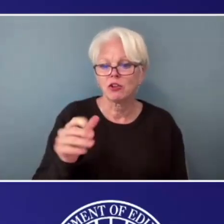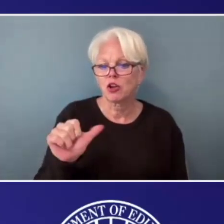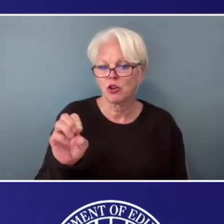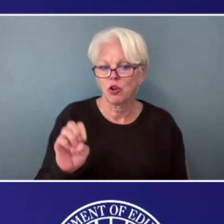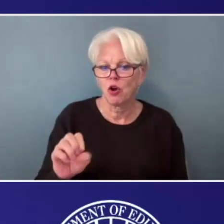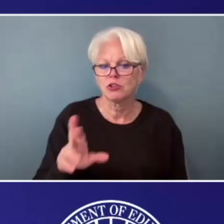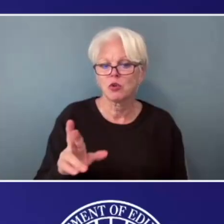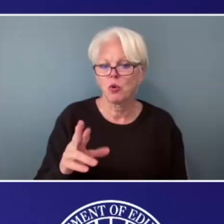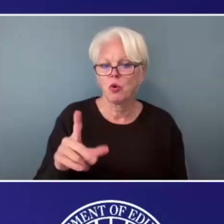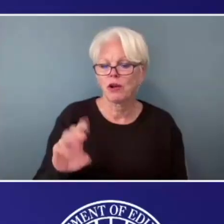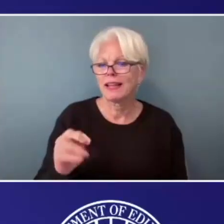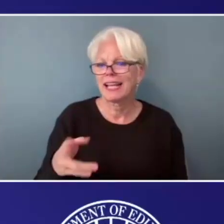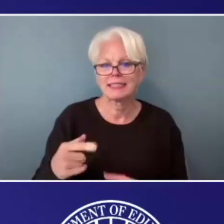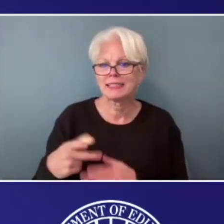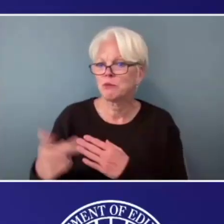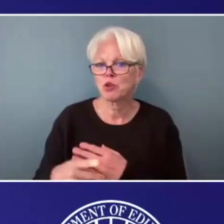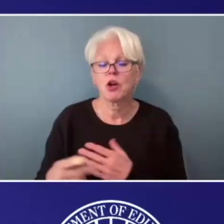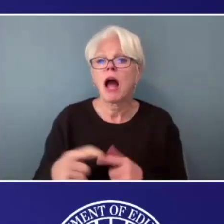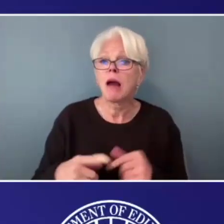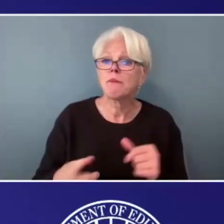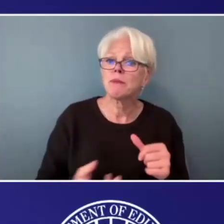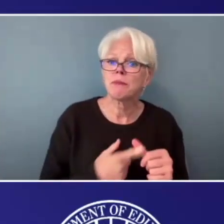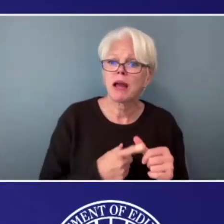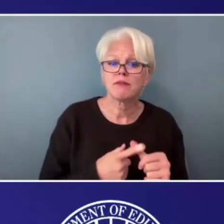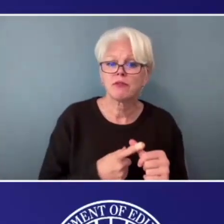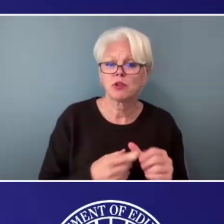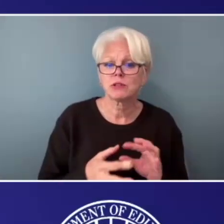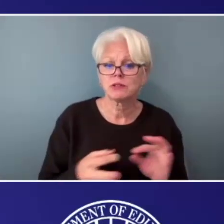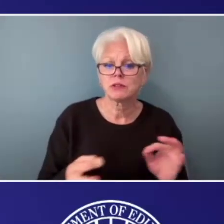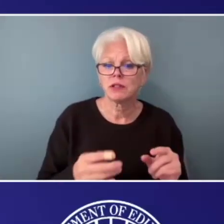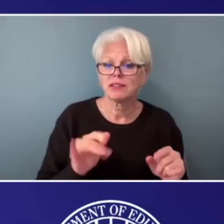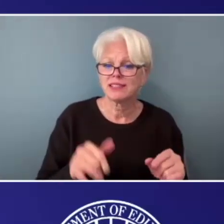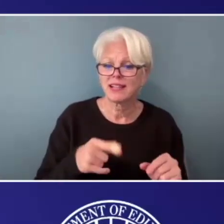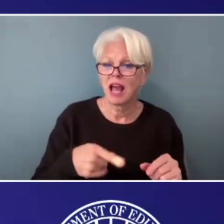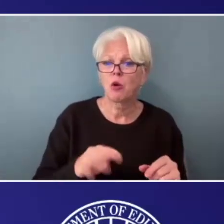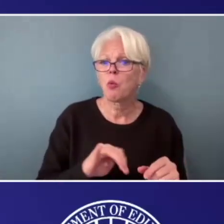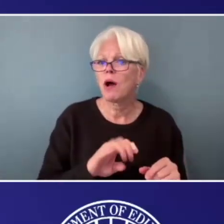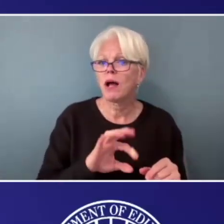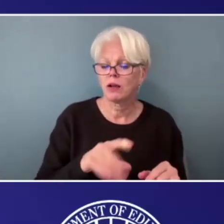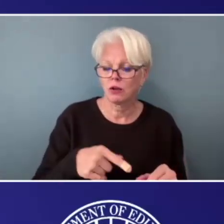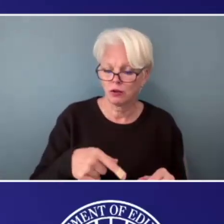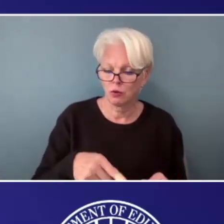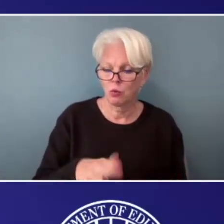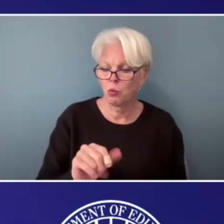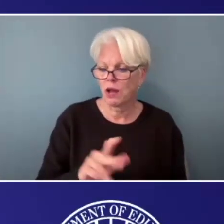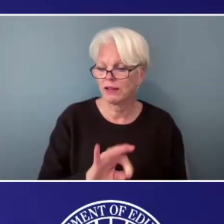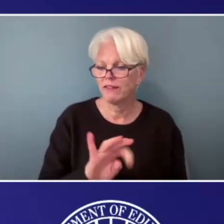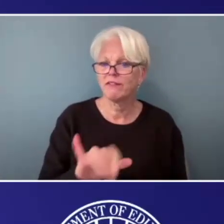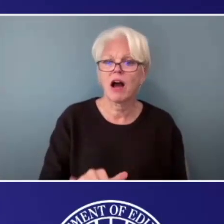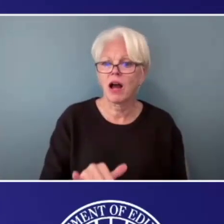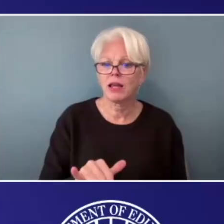So I guess my first question is, does that then qualify if a student has been using, I'll just call it top-up money